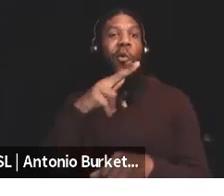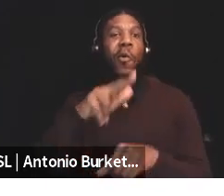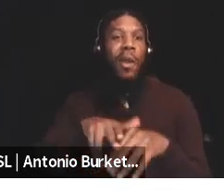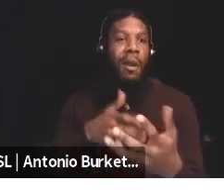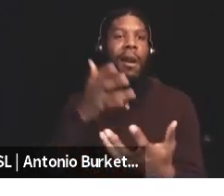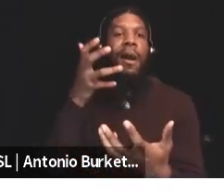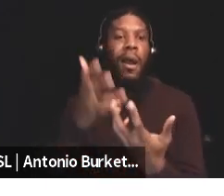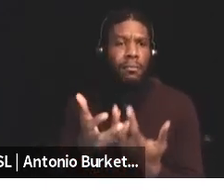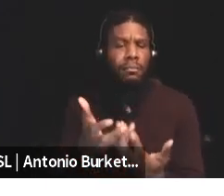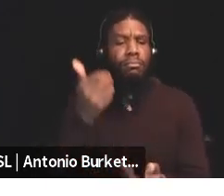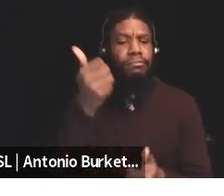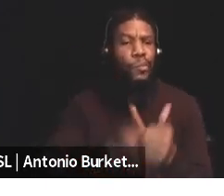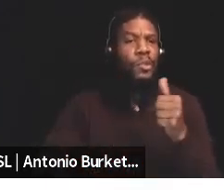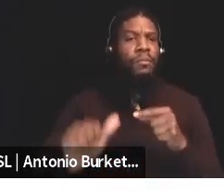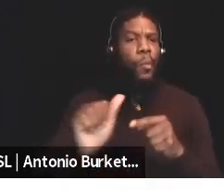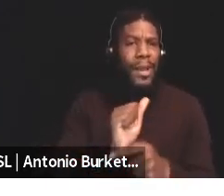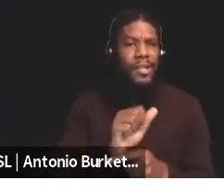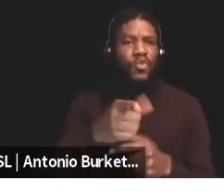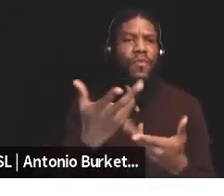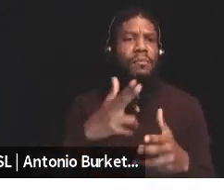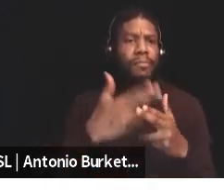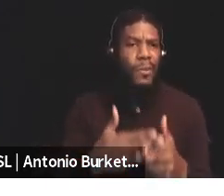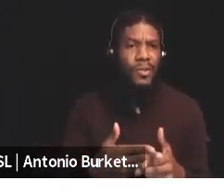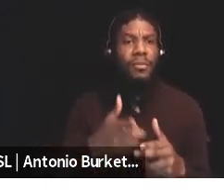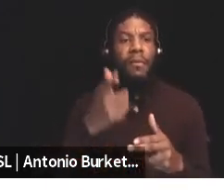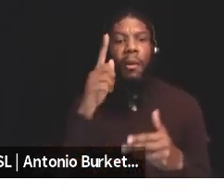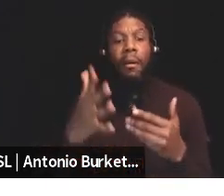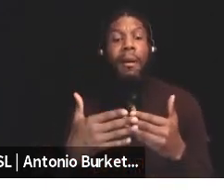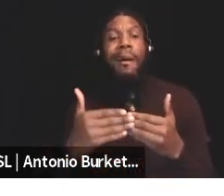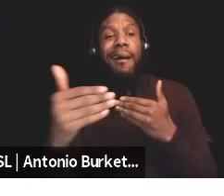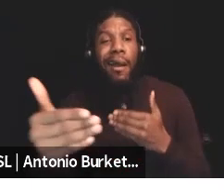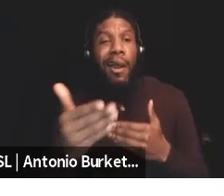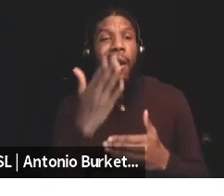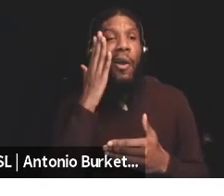which of those practices, moving forward, do you think are going to be enduring? That are